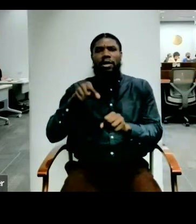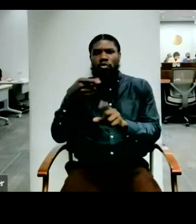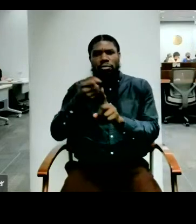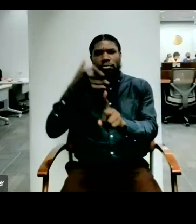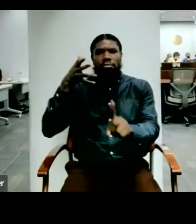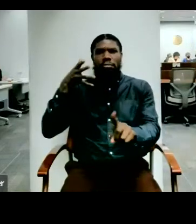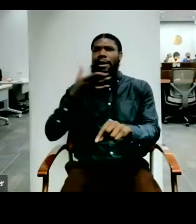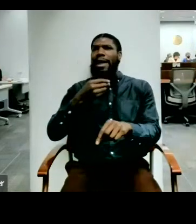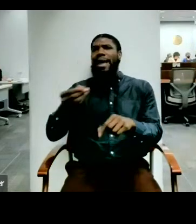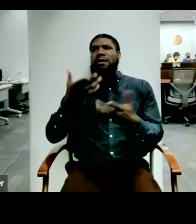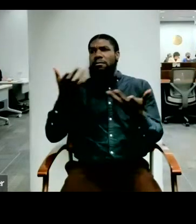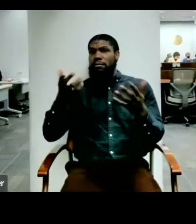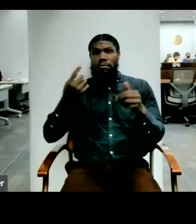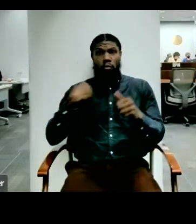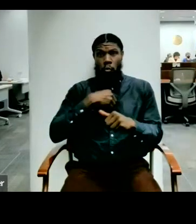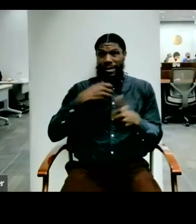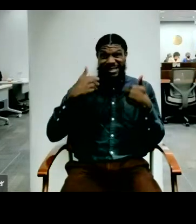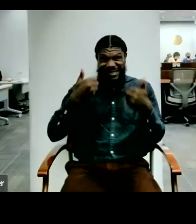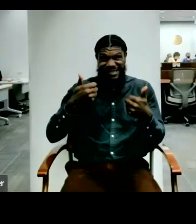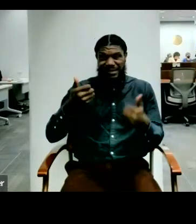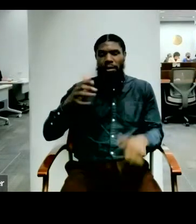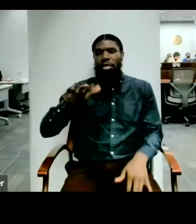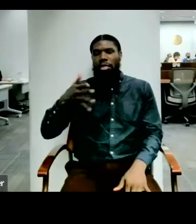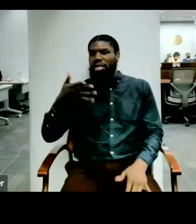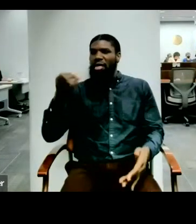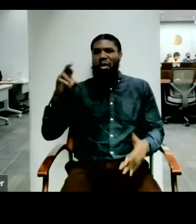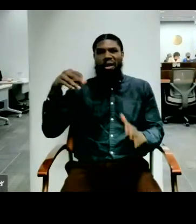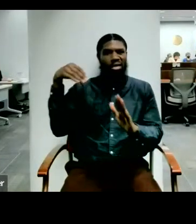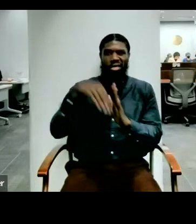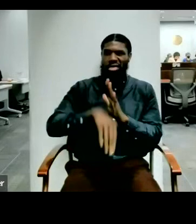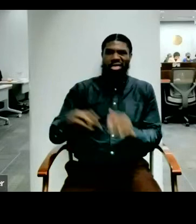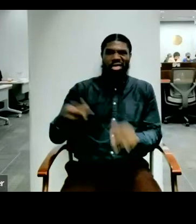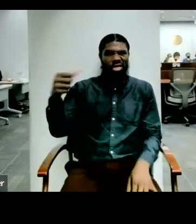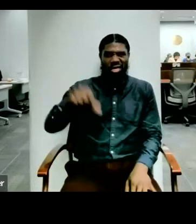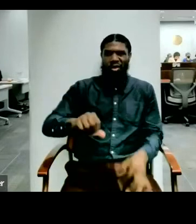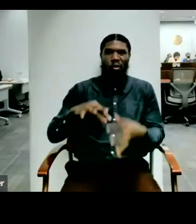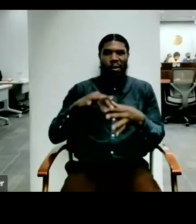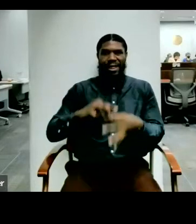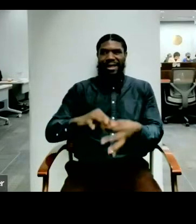we're doing in terms of being perceived to both employees and employers as neutral?